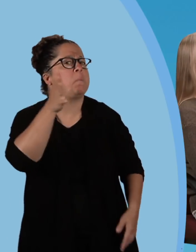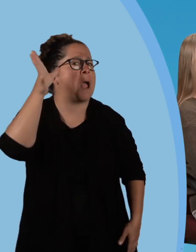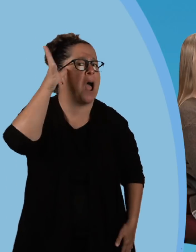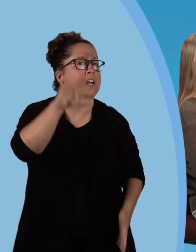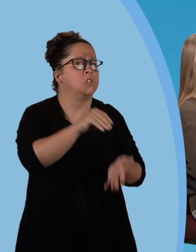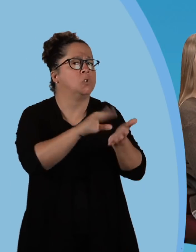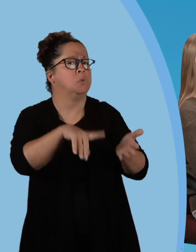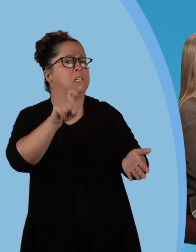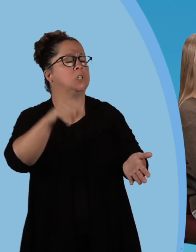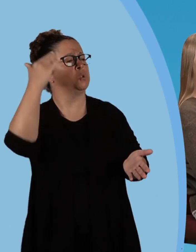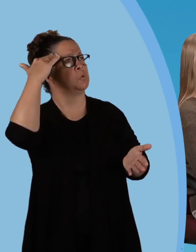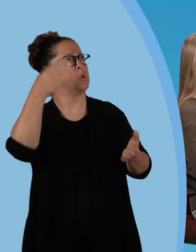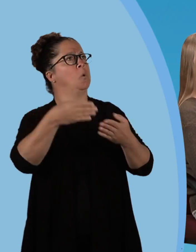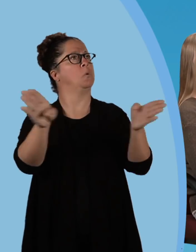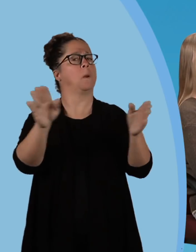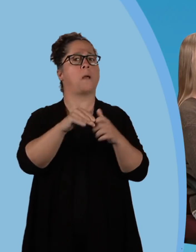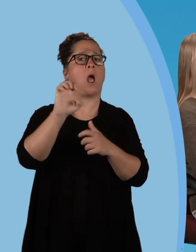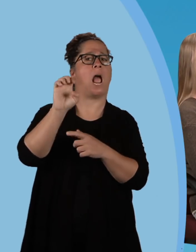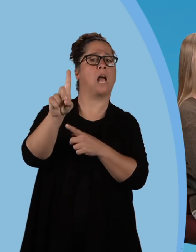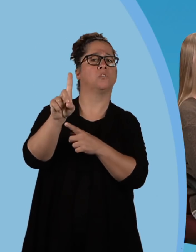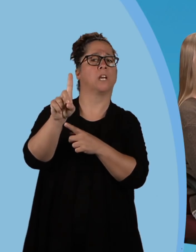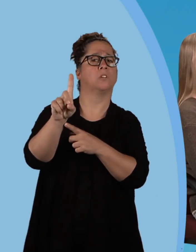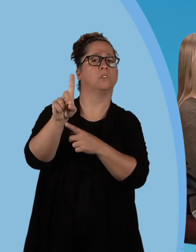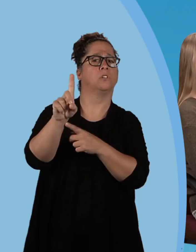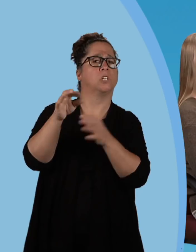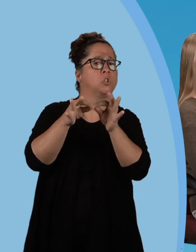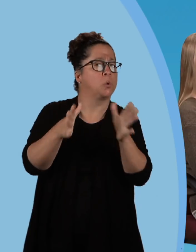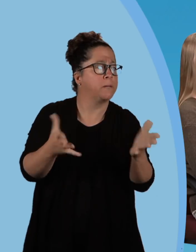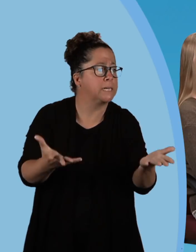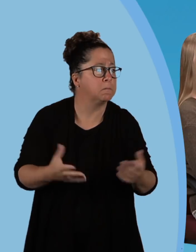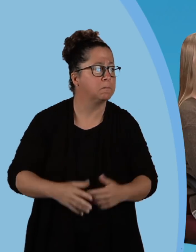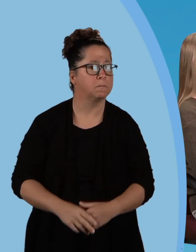and students need to know about educational interpreting?